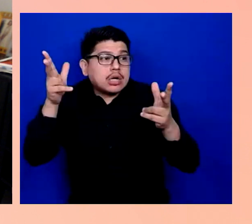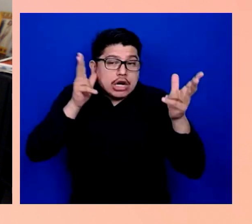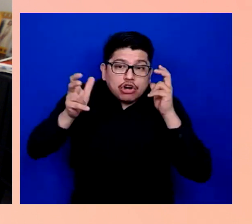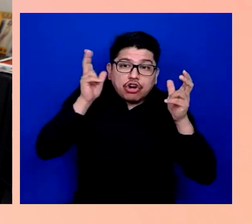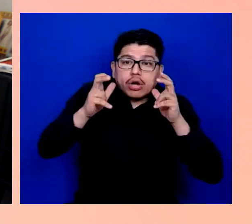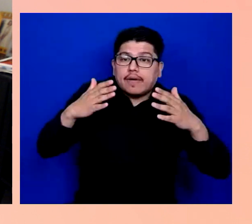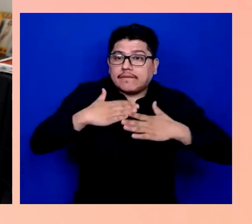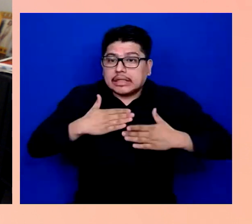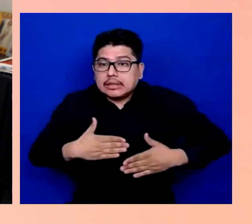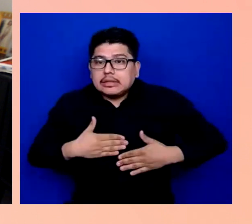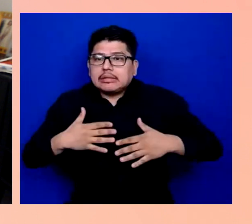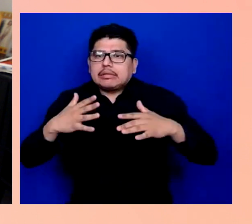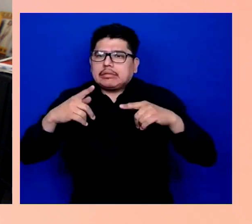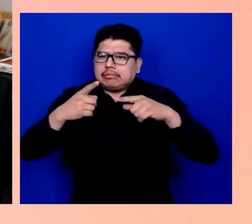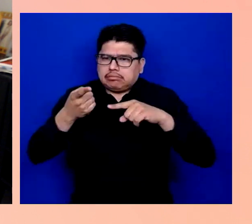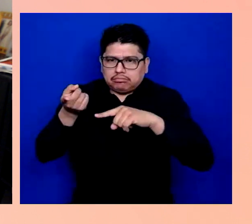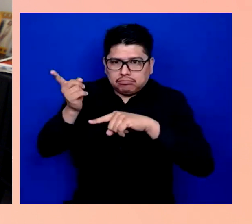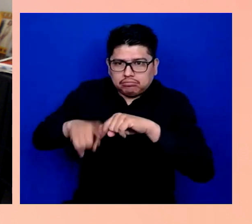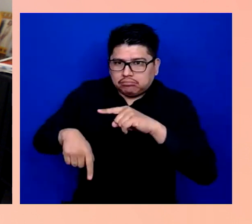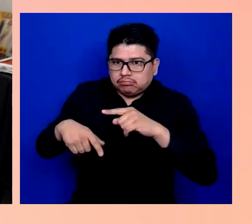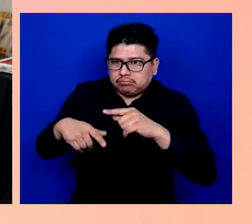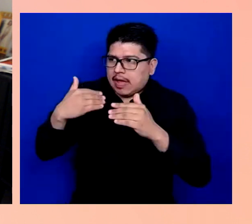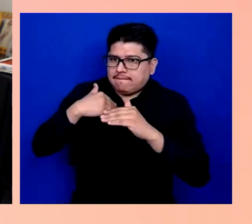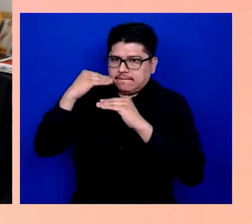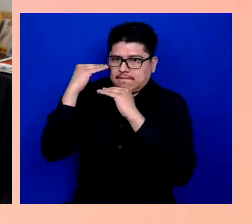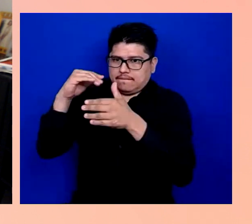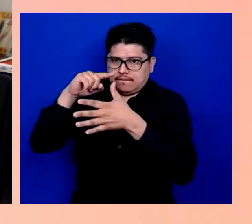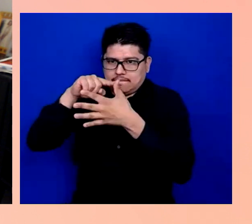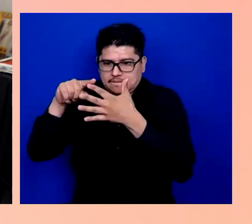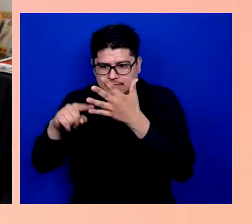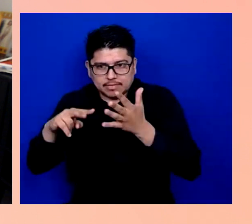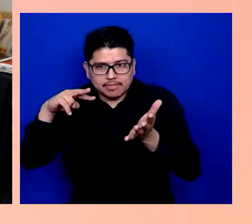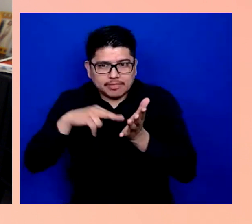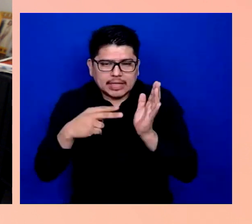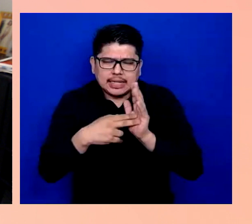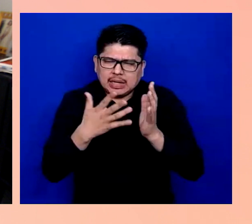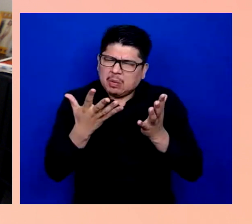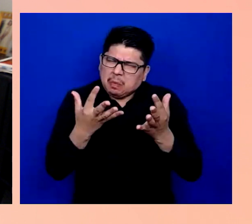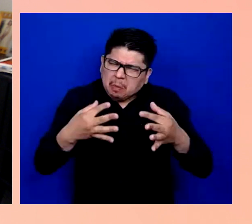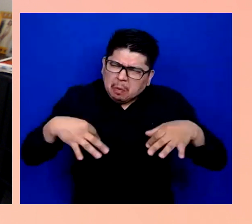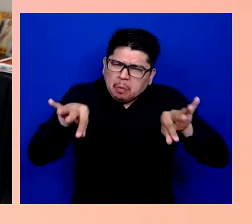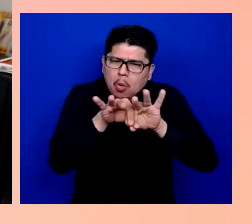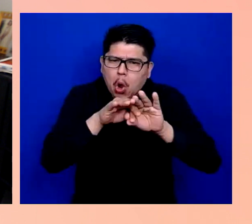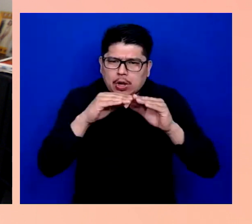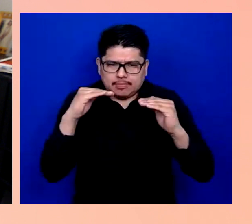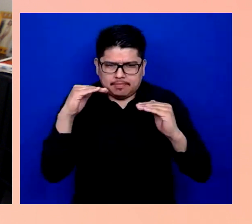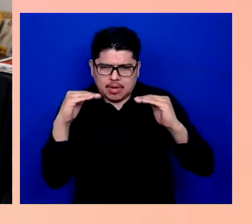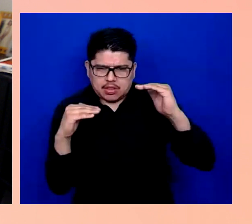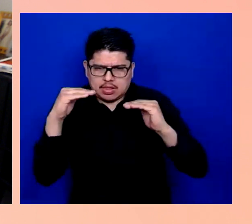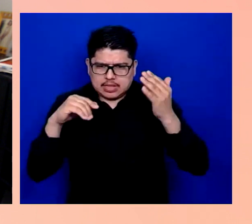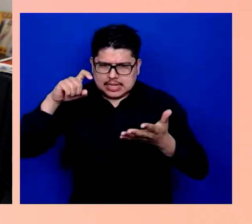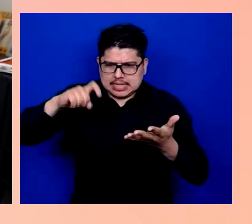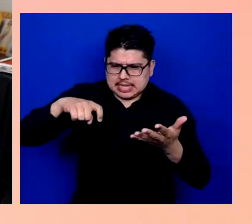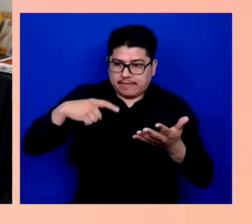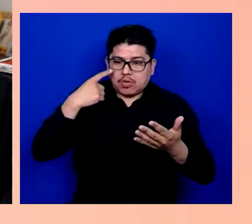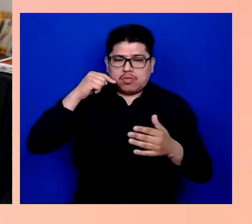It's really key that we balance that need and that desire of someone to succeed in whatever tasks they're